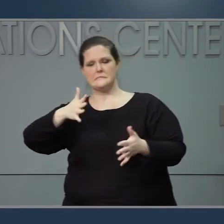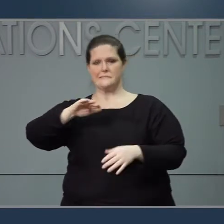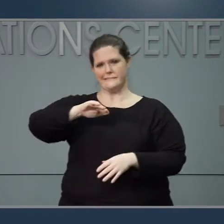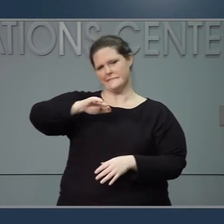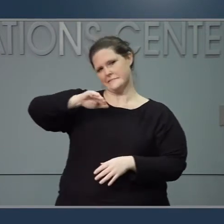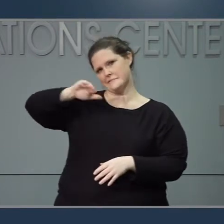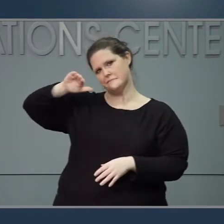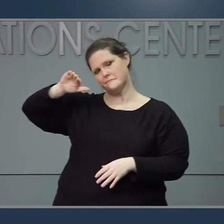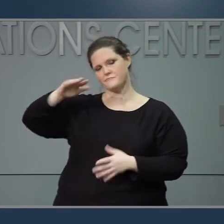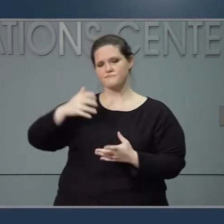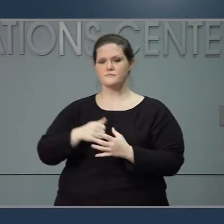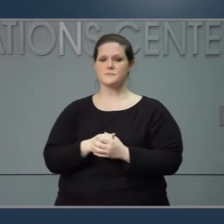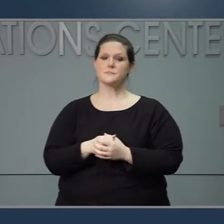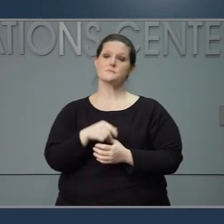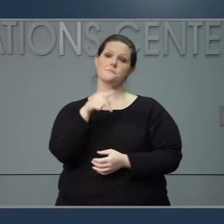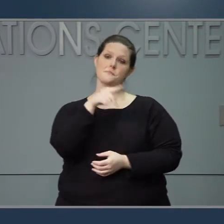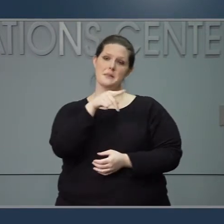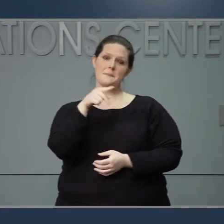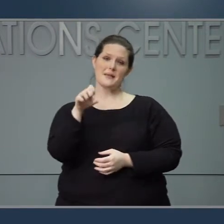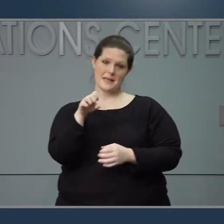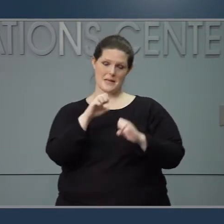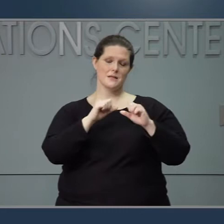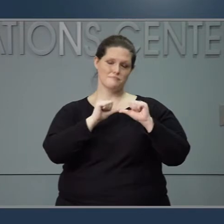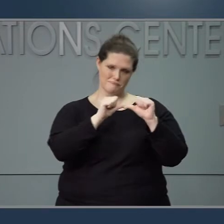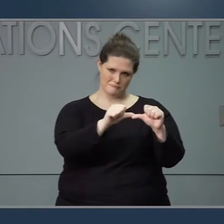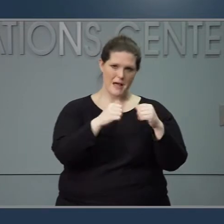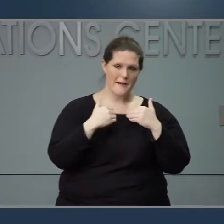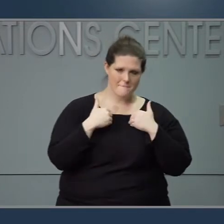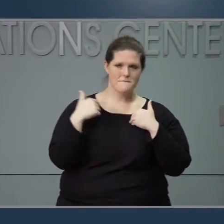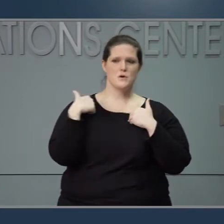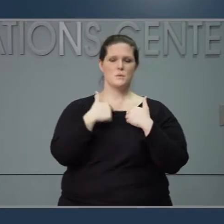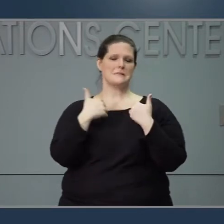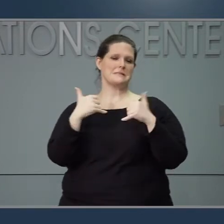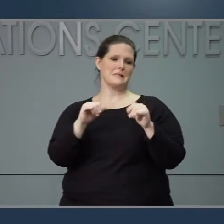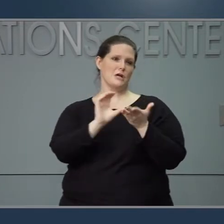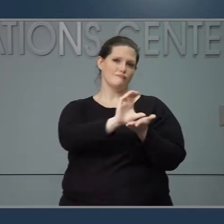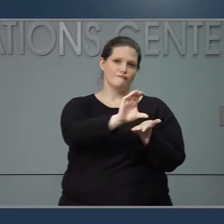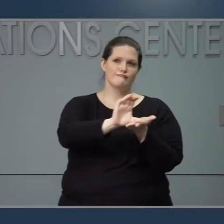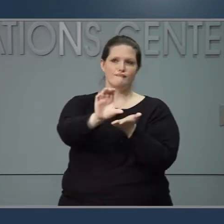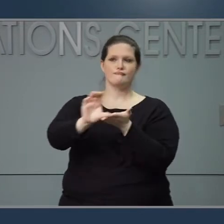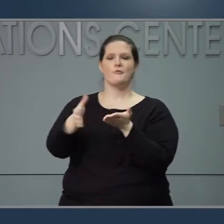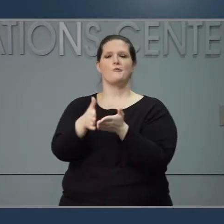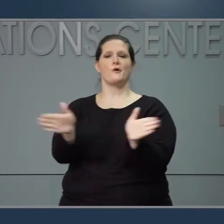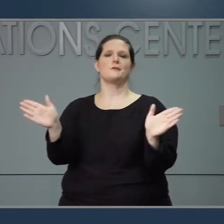LA INFL INFLUENZA QUE EL CORONAVIRUS, LA GENTE TIENE QUE